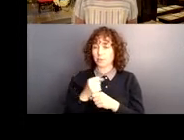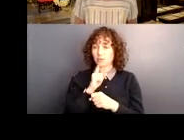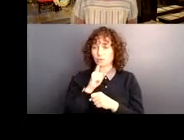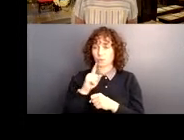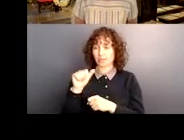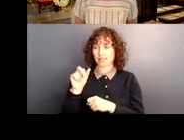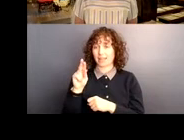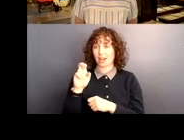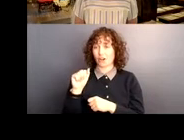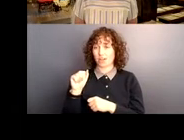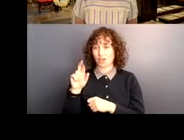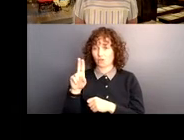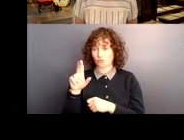and carpets are secure to the floor.